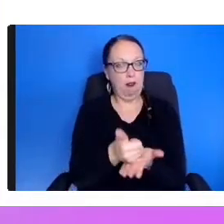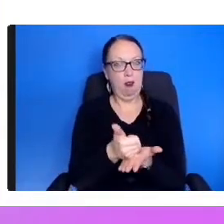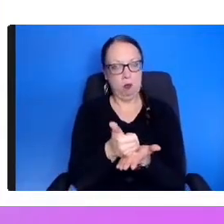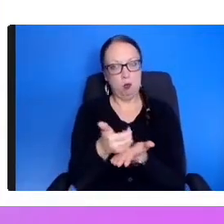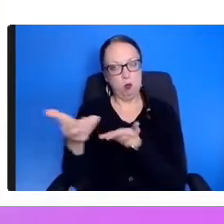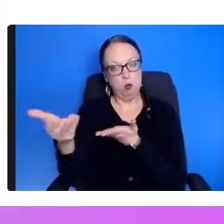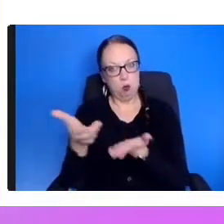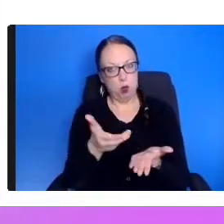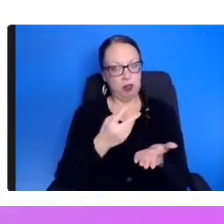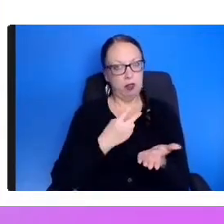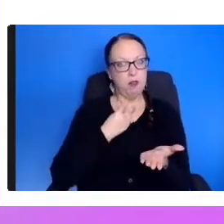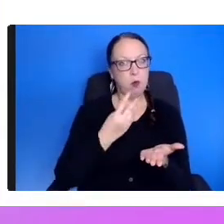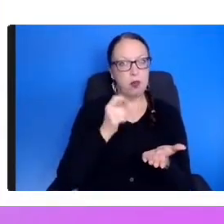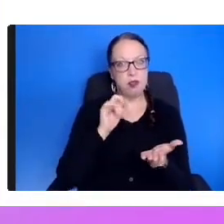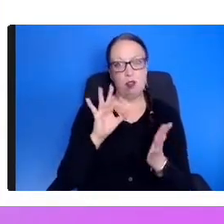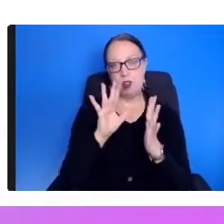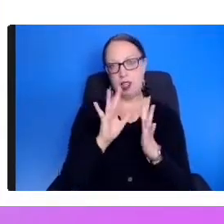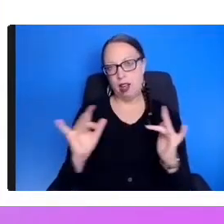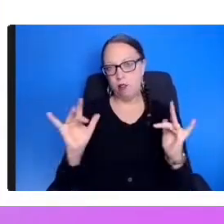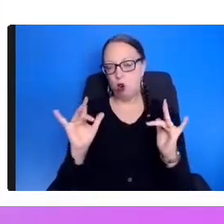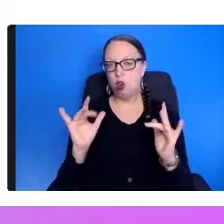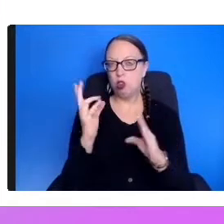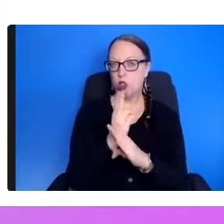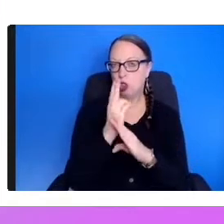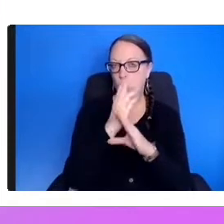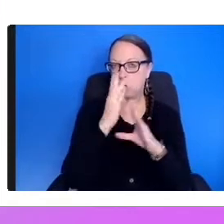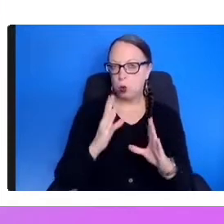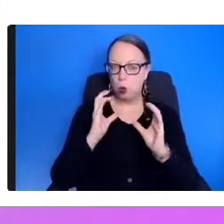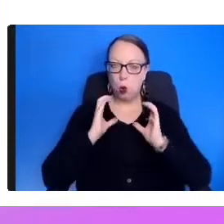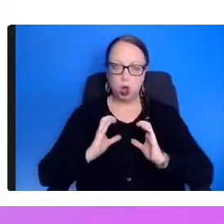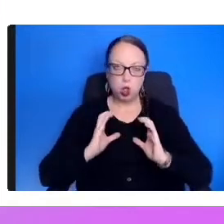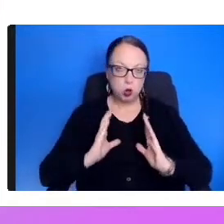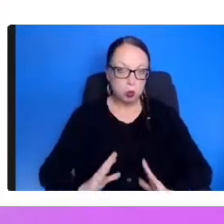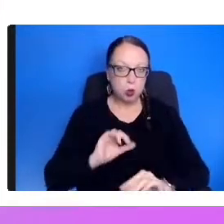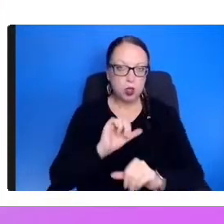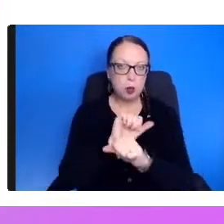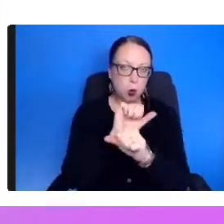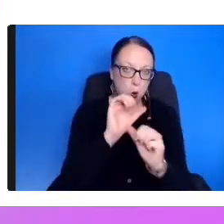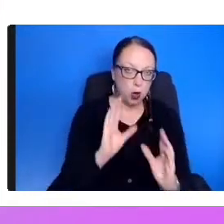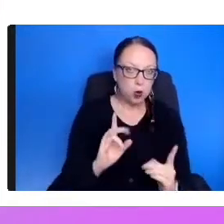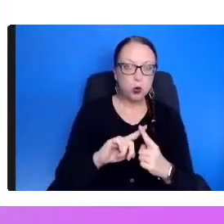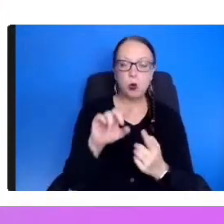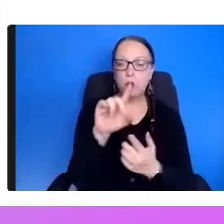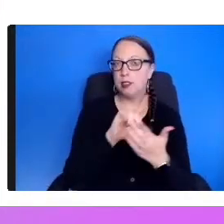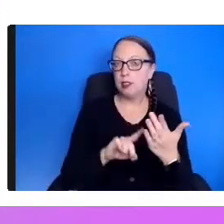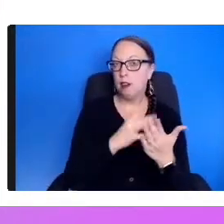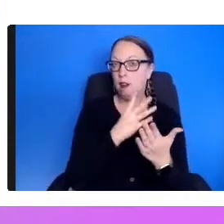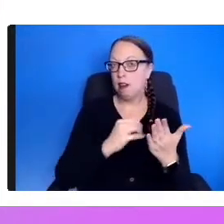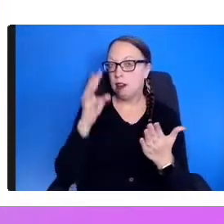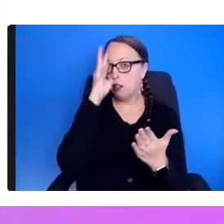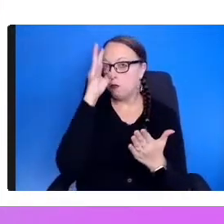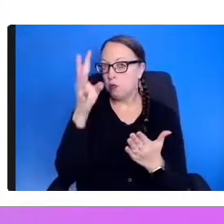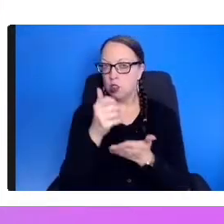the voice of diverse consumers or employees to design and innovation, so helping people understand